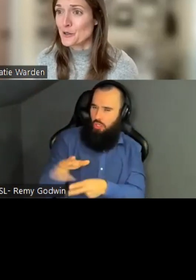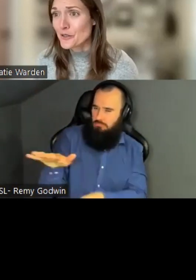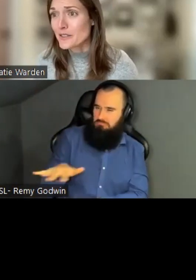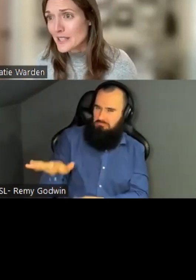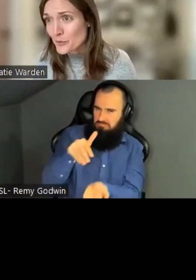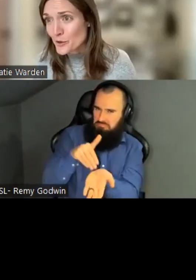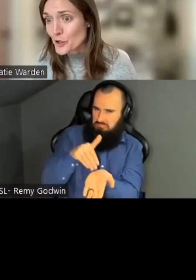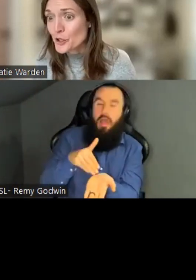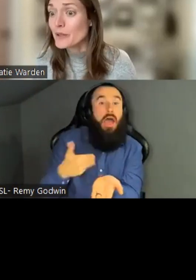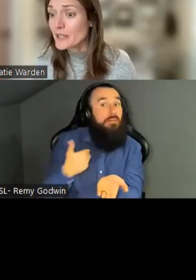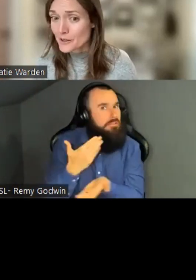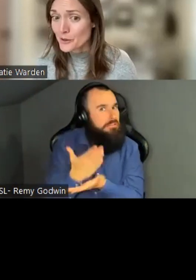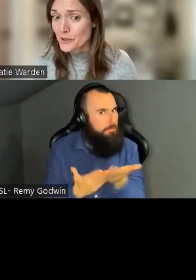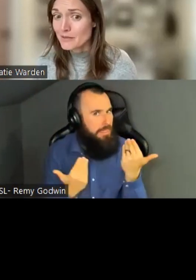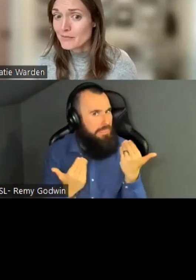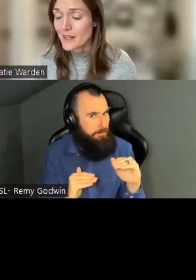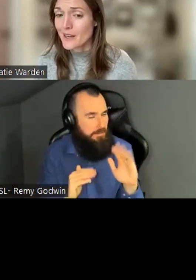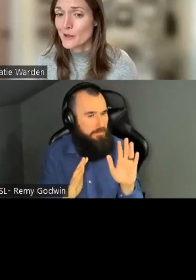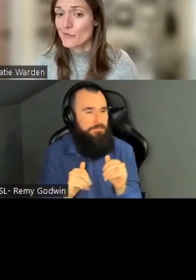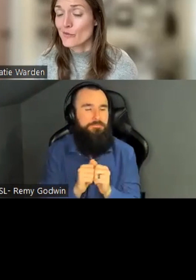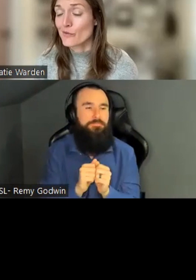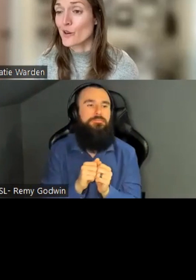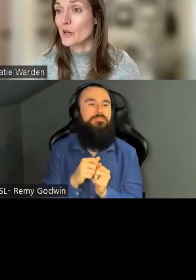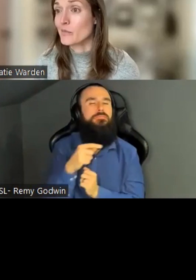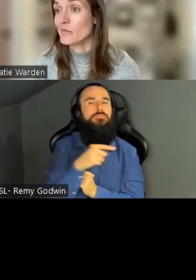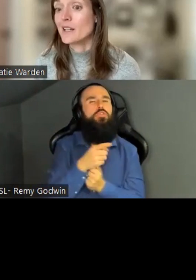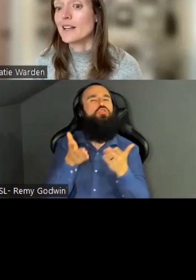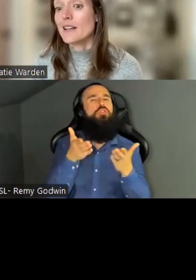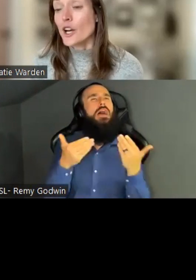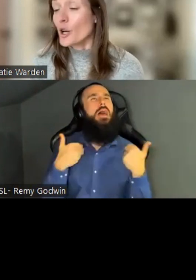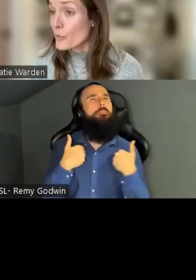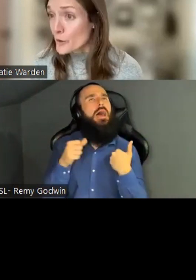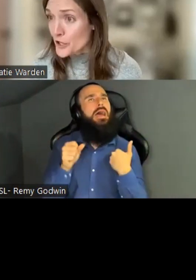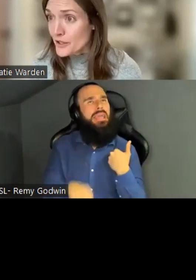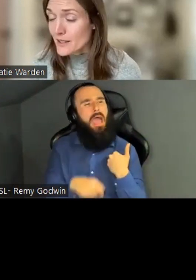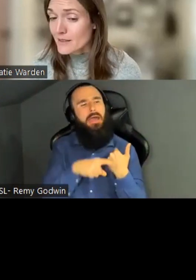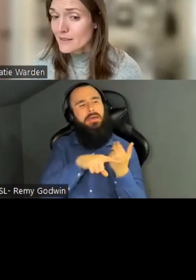So service animals could be excluded from a burn unit